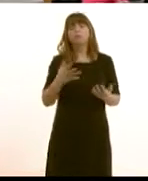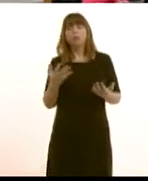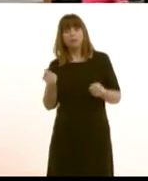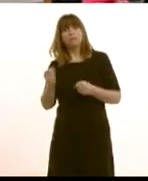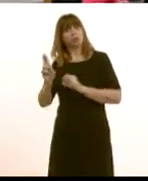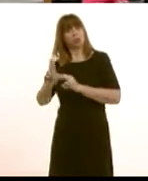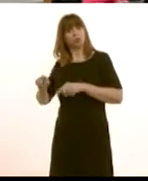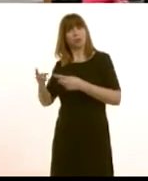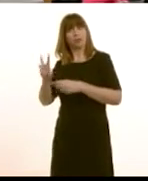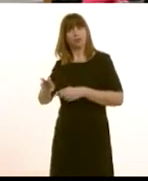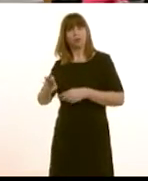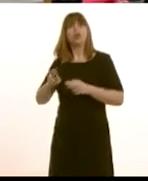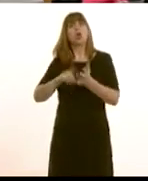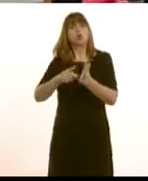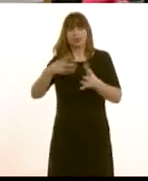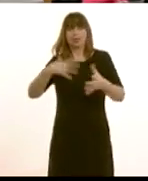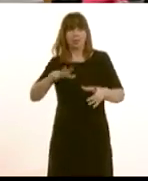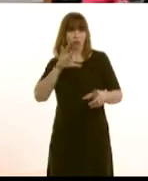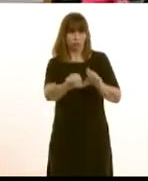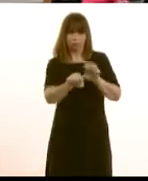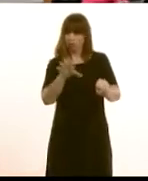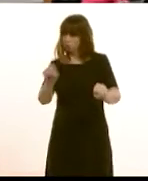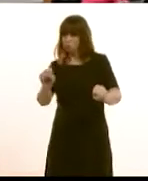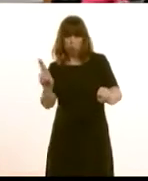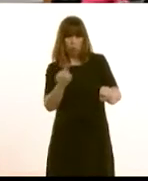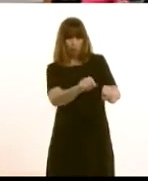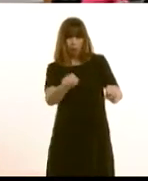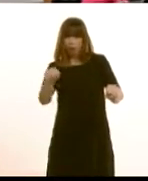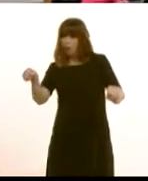schools. They need to identify schools quickly and make sure that help is made available